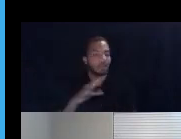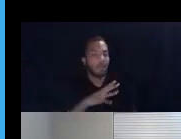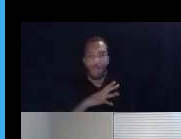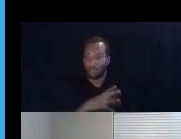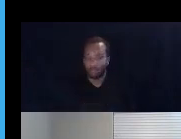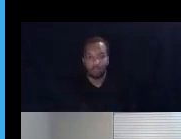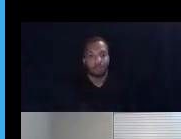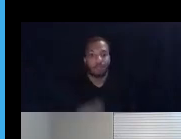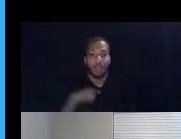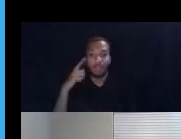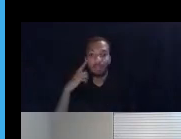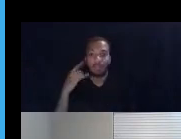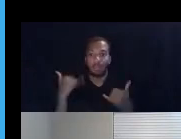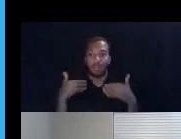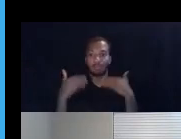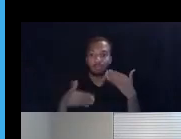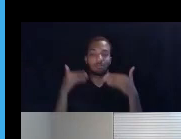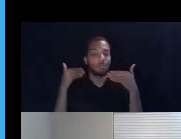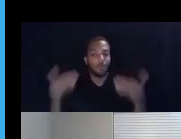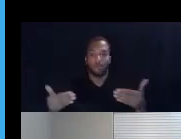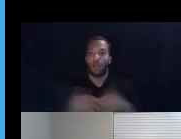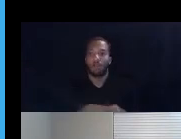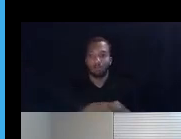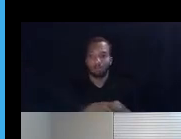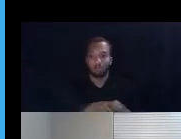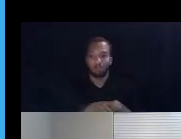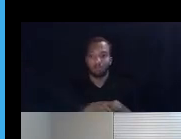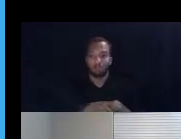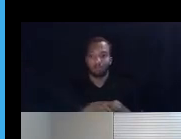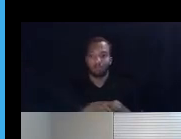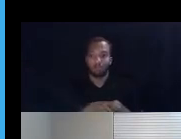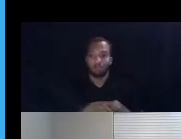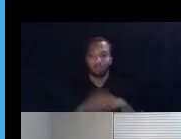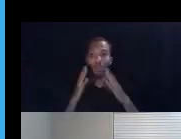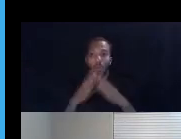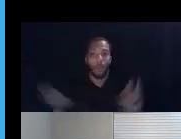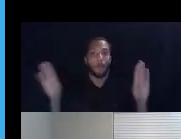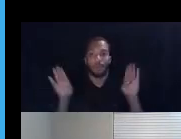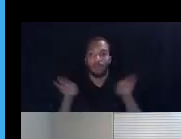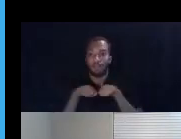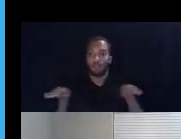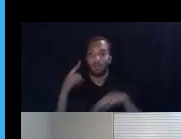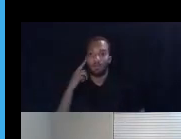I think we can go ahead and move on to open up the four for a question and answer.